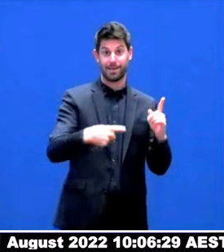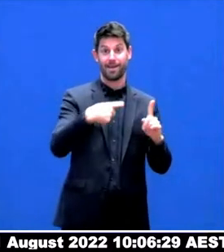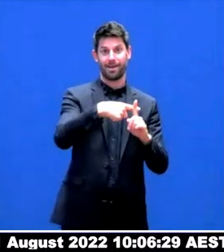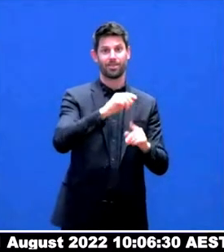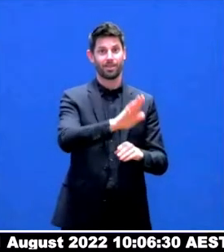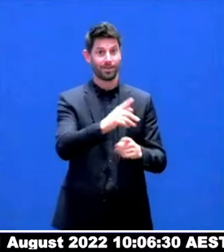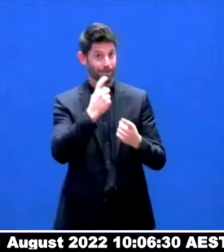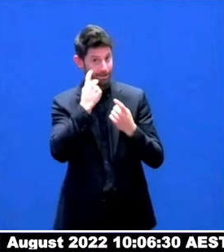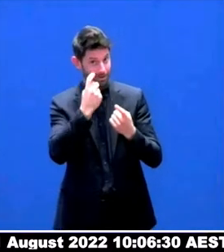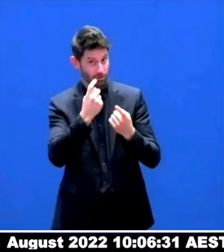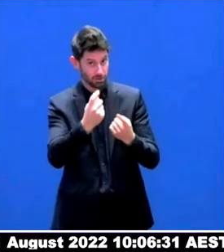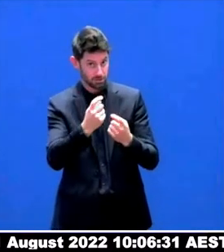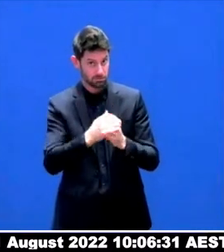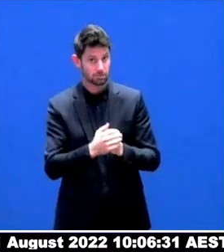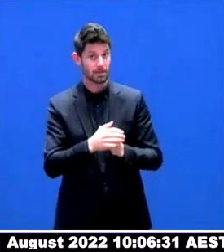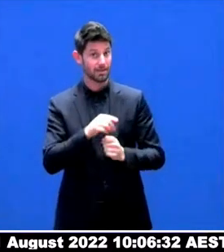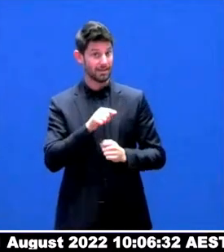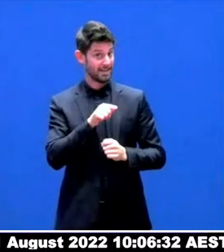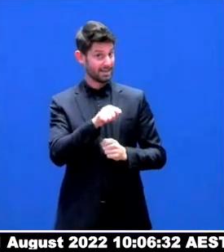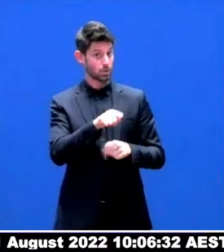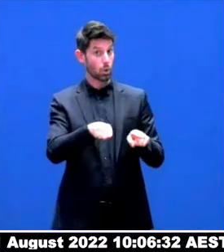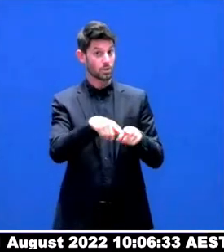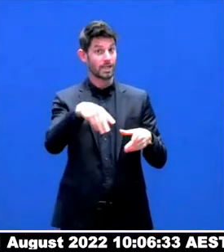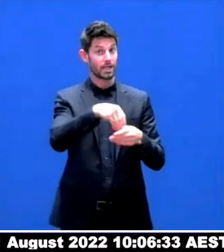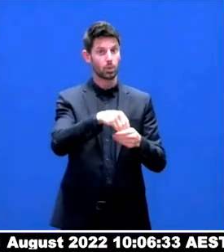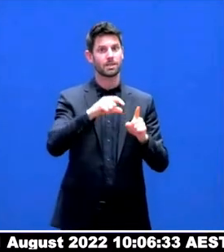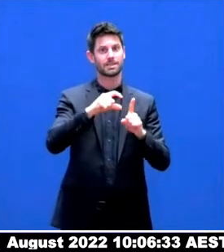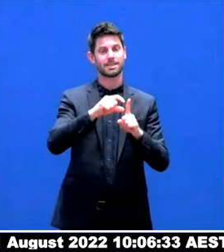That's correct. MS EASTMAN: And that includes the DSS policy